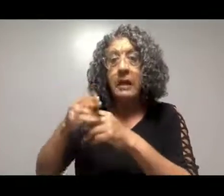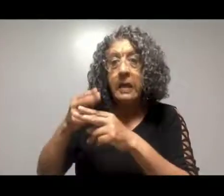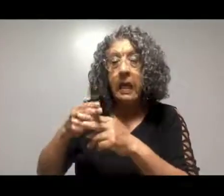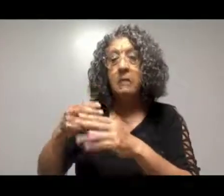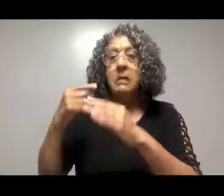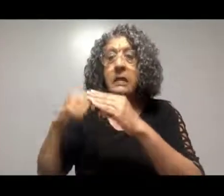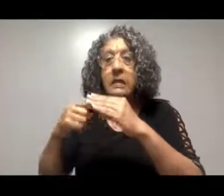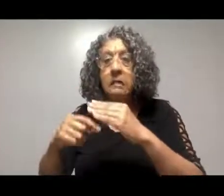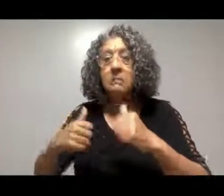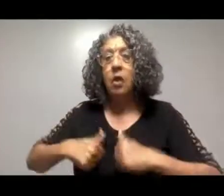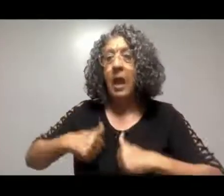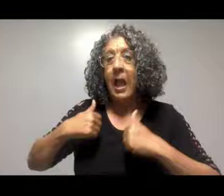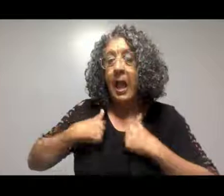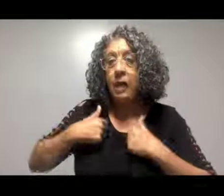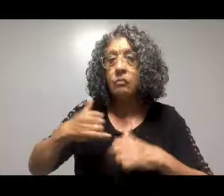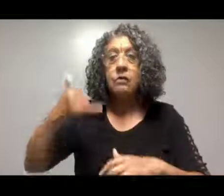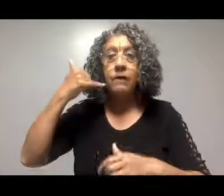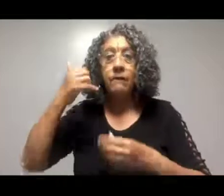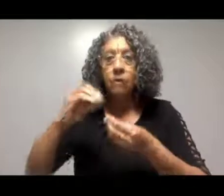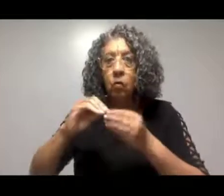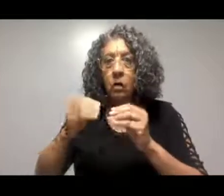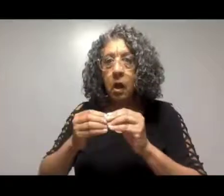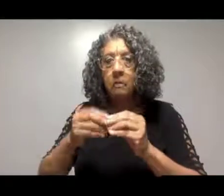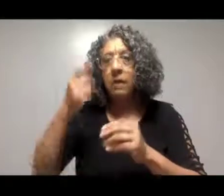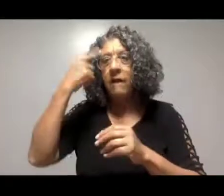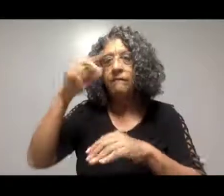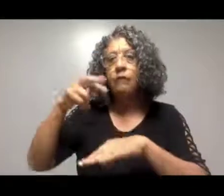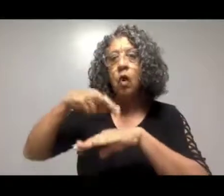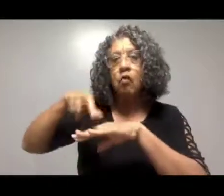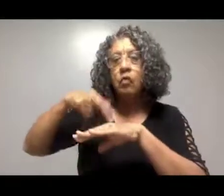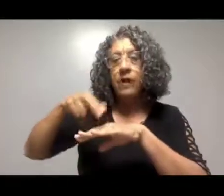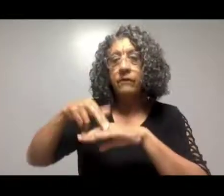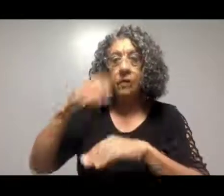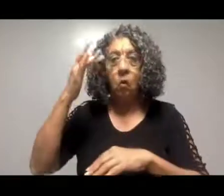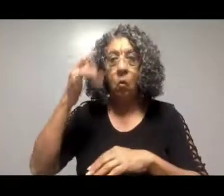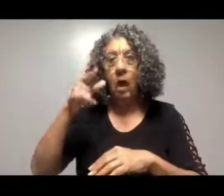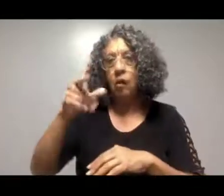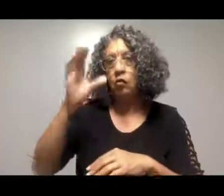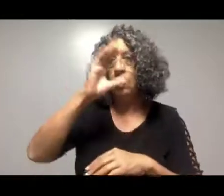Their name and address and email address and phone number